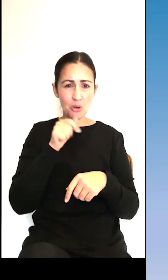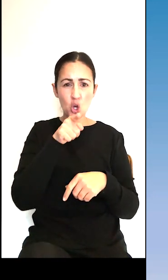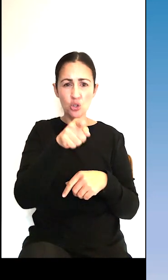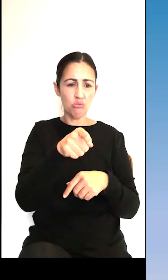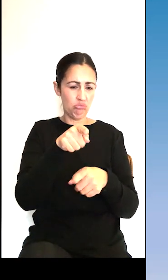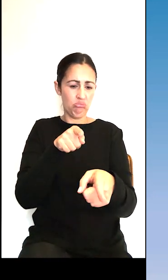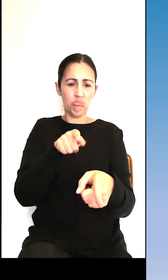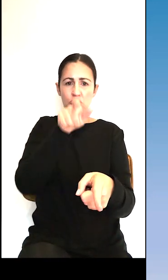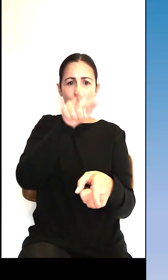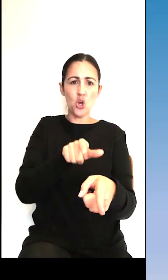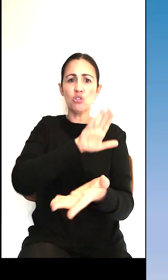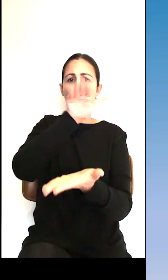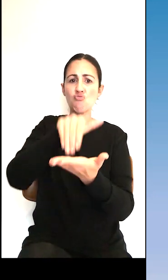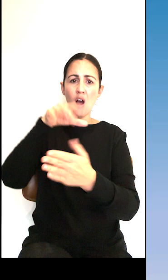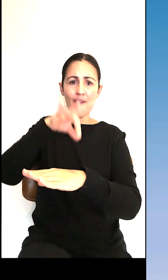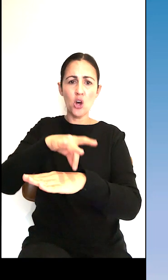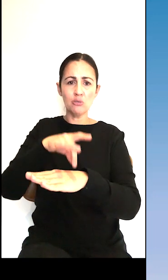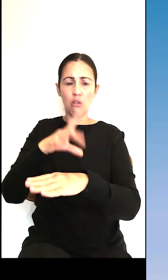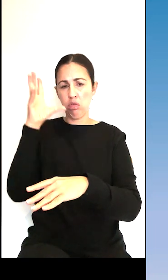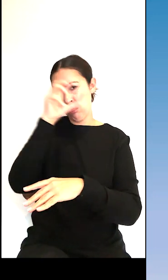My Health Record is there to almost help to speak on their behalf